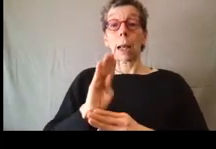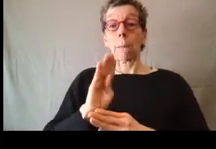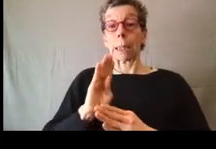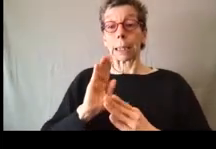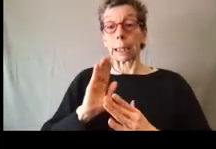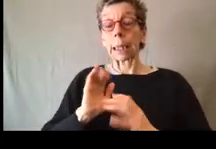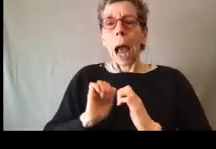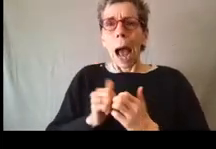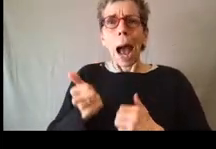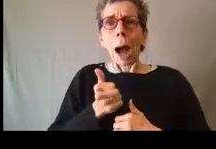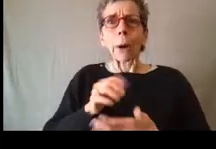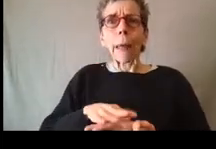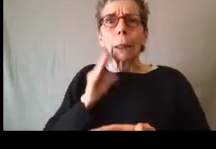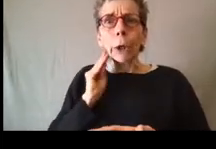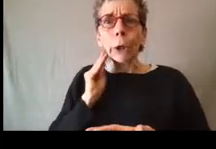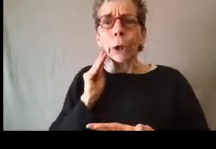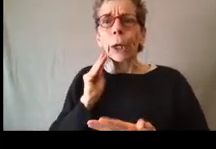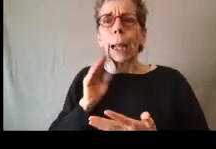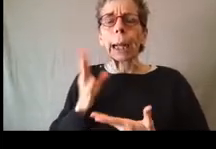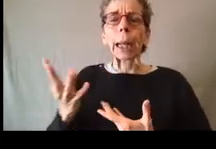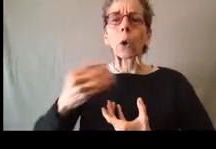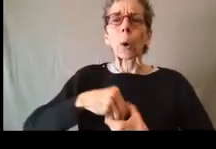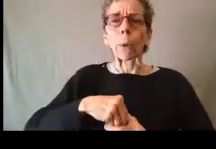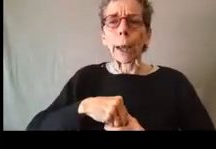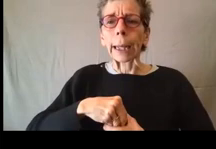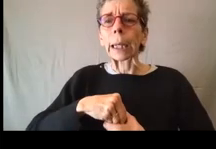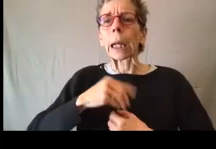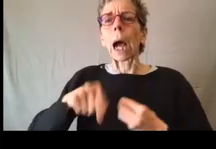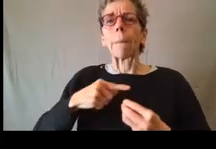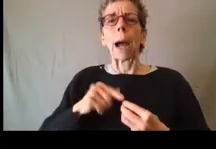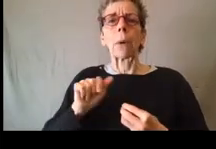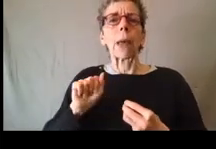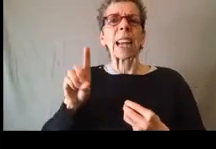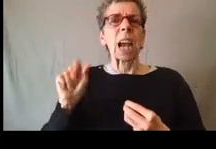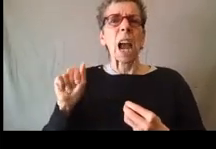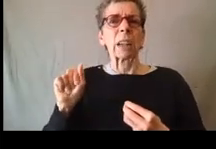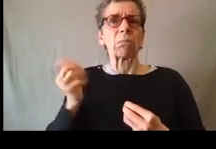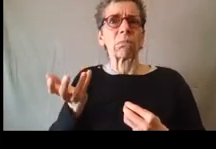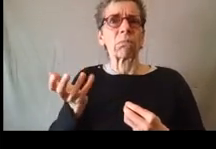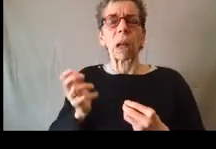learn and incorporate information, how does ADA work, and how can they use the steady